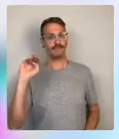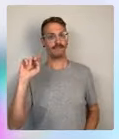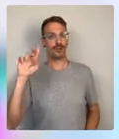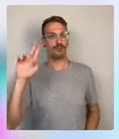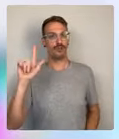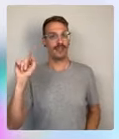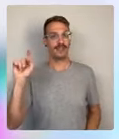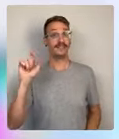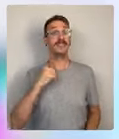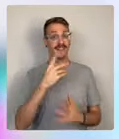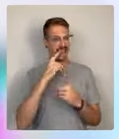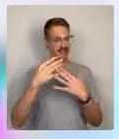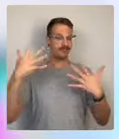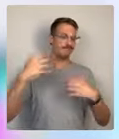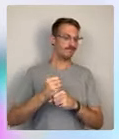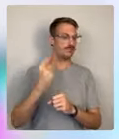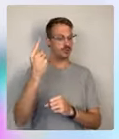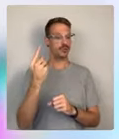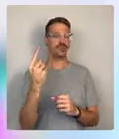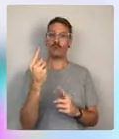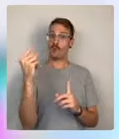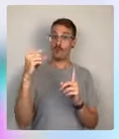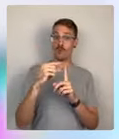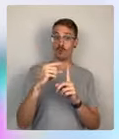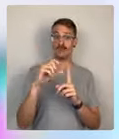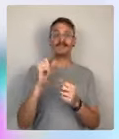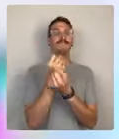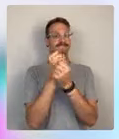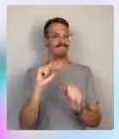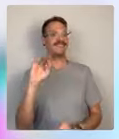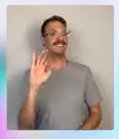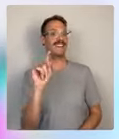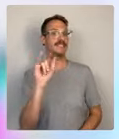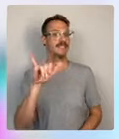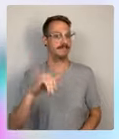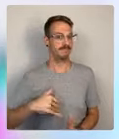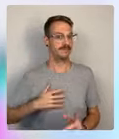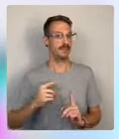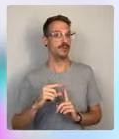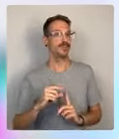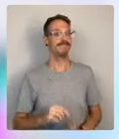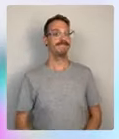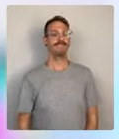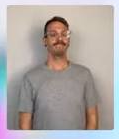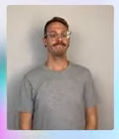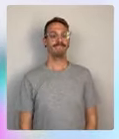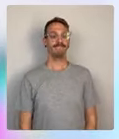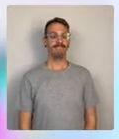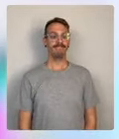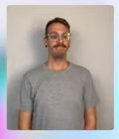I am Head of Business Development over at Modulate, and if I had to boil it down into one word, safety would be the word.